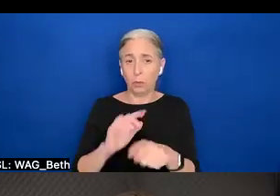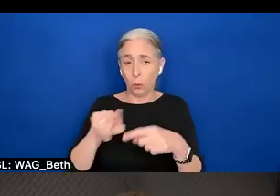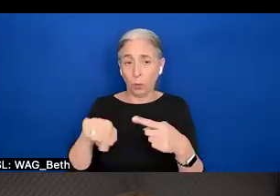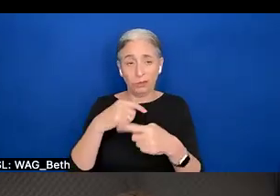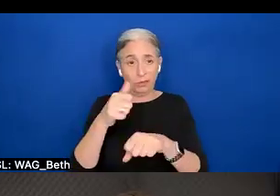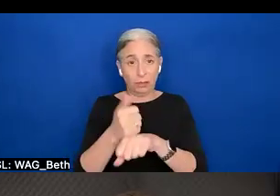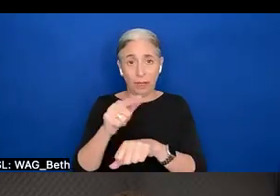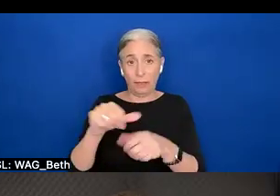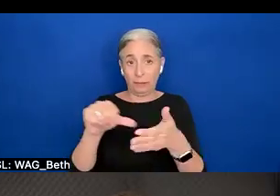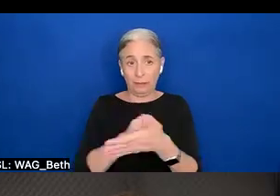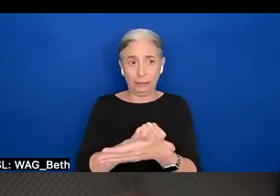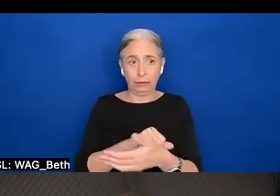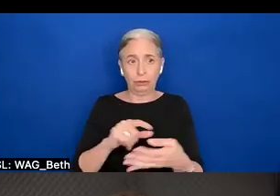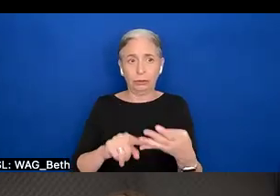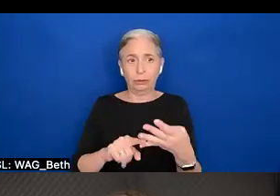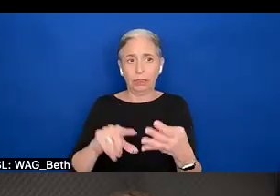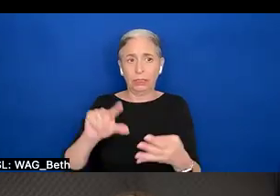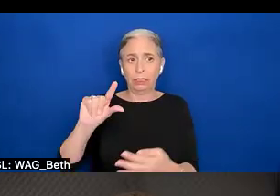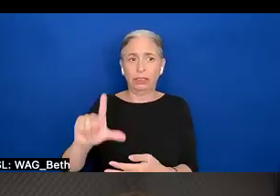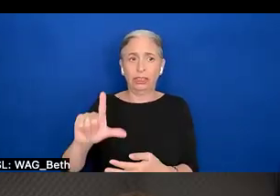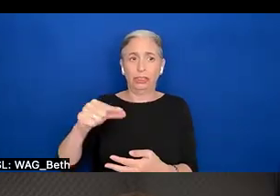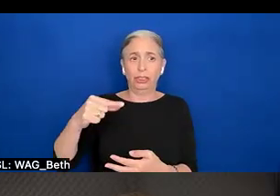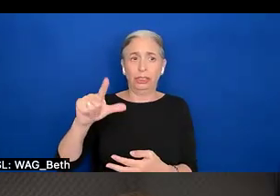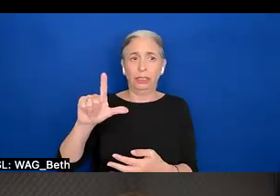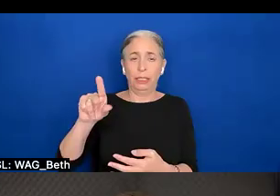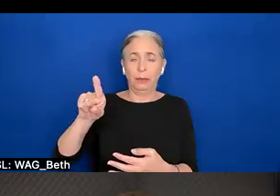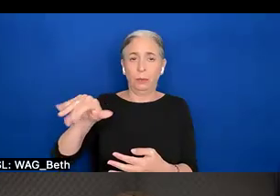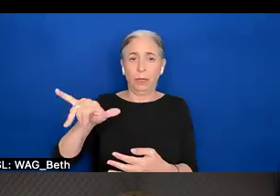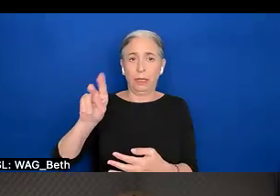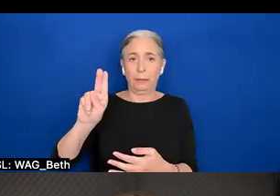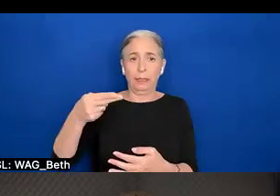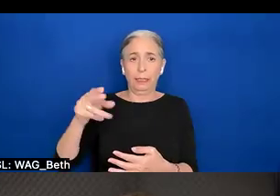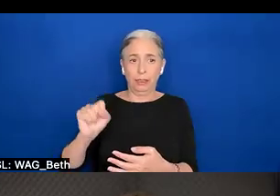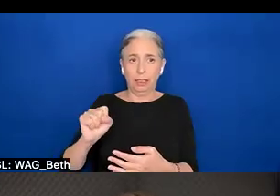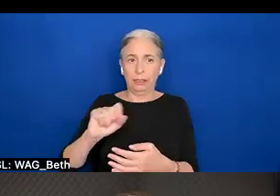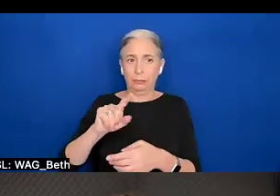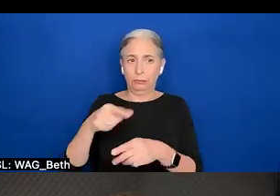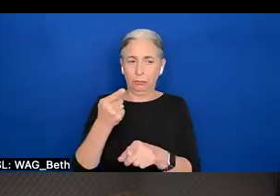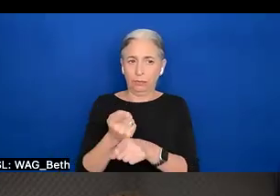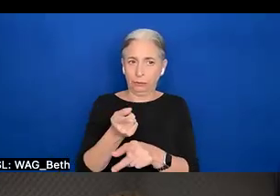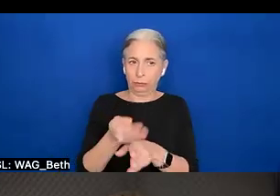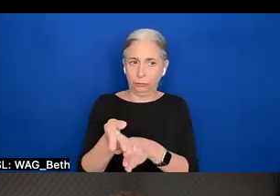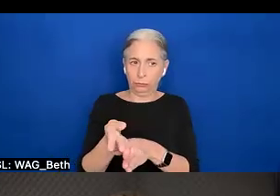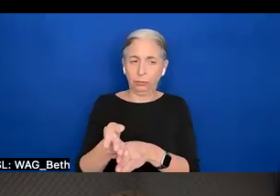glyphs in a professional way. Set the correct text language.